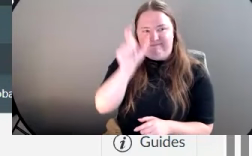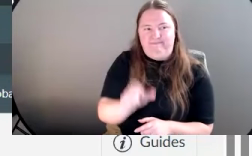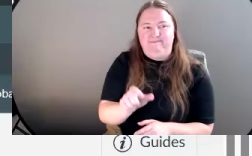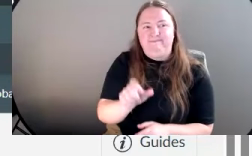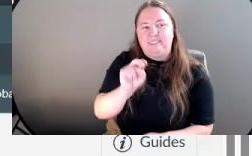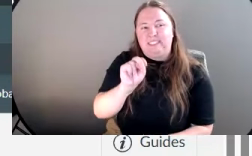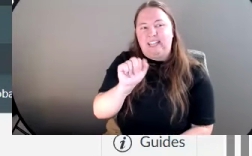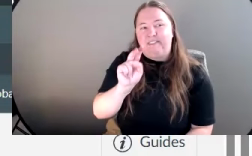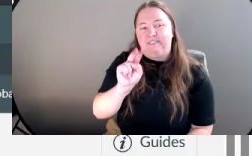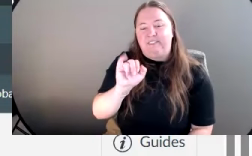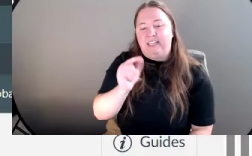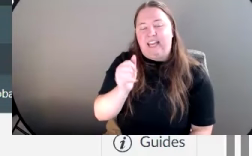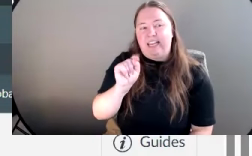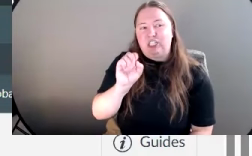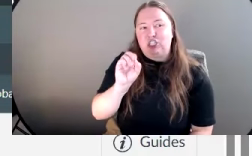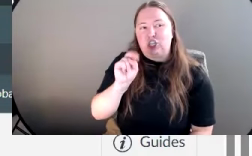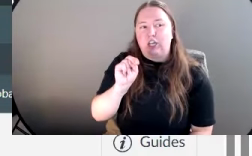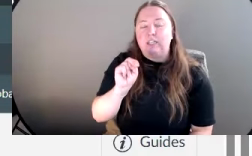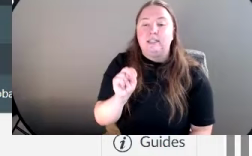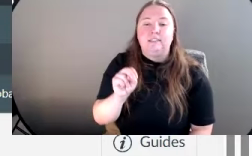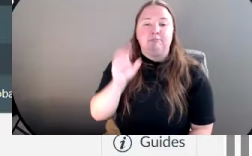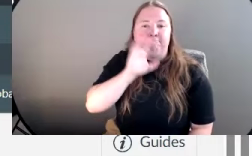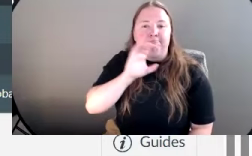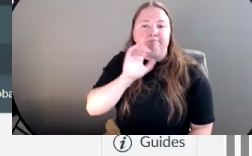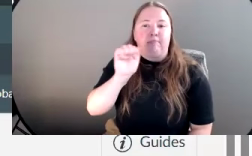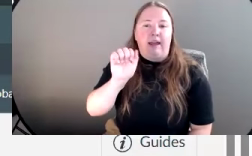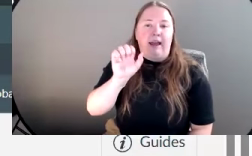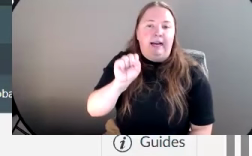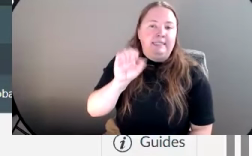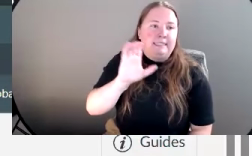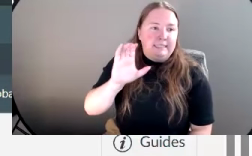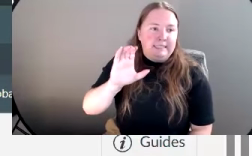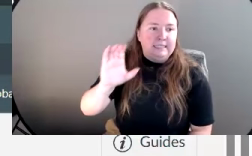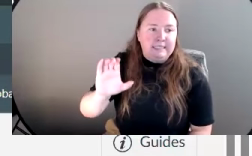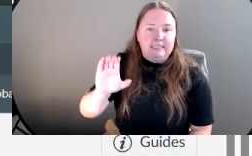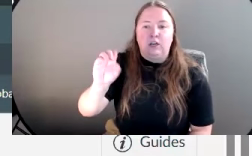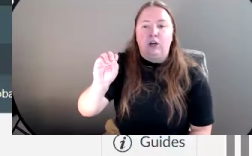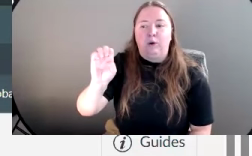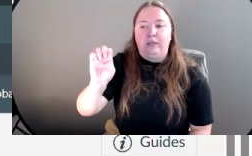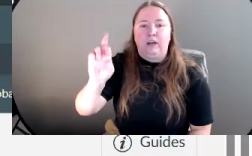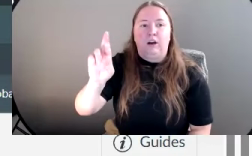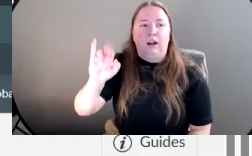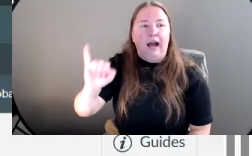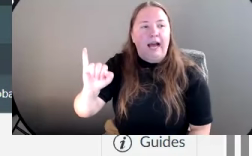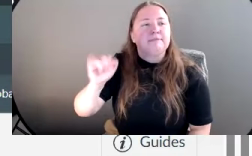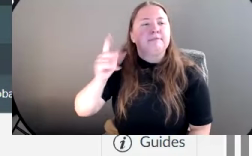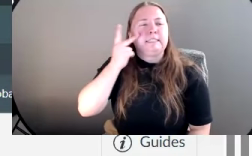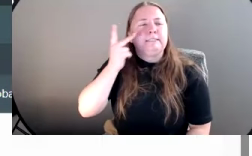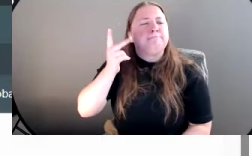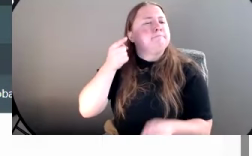I'm just searching ASCCC OERI, just to see specifically what materials they have.